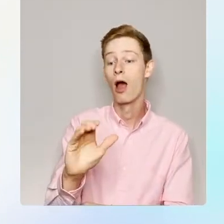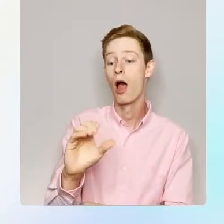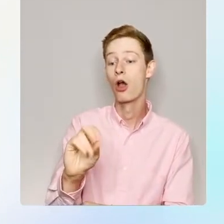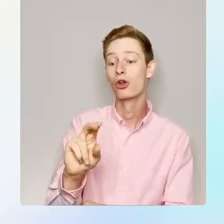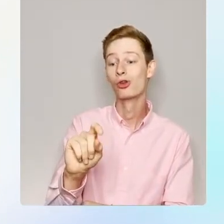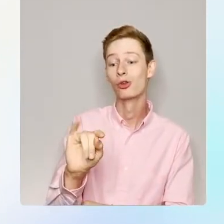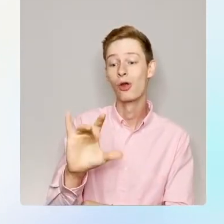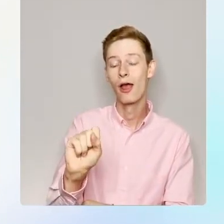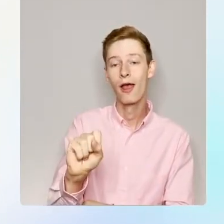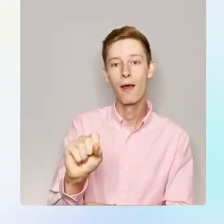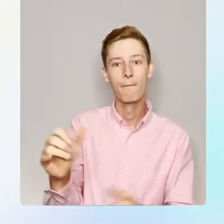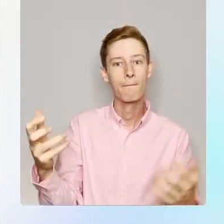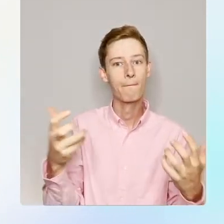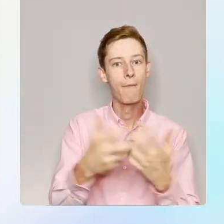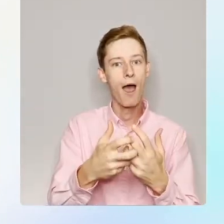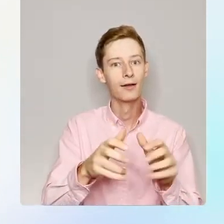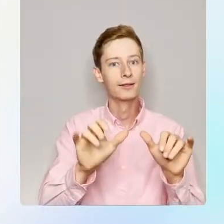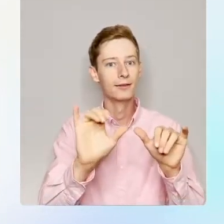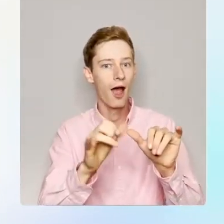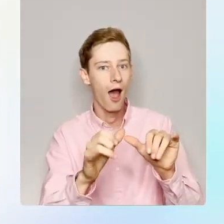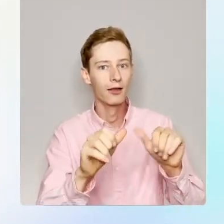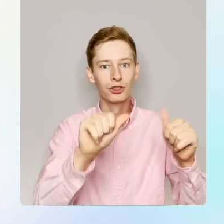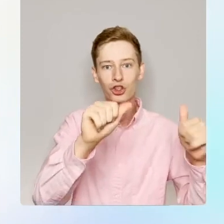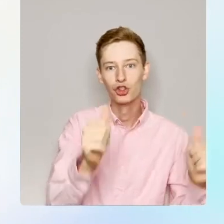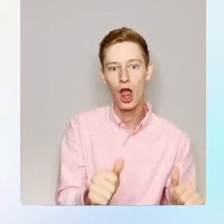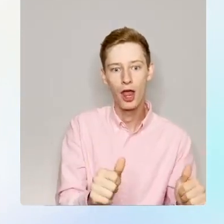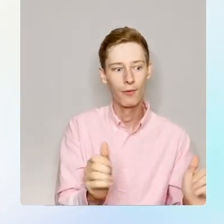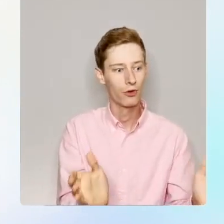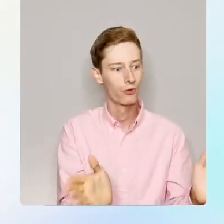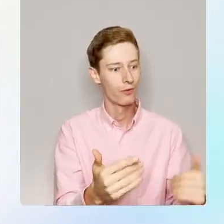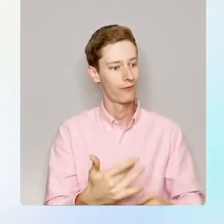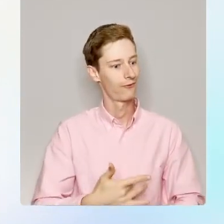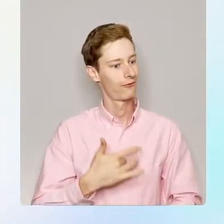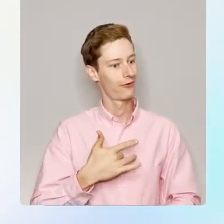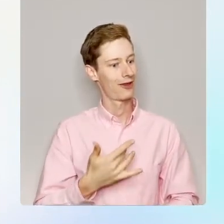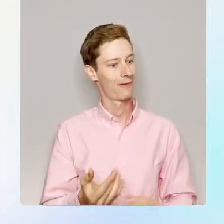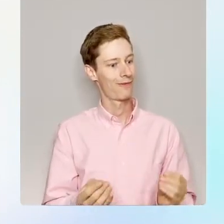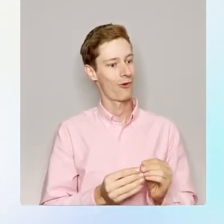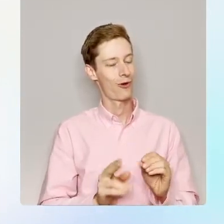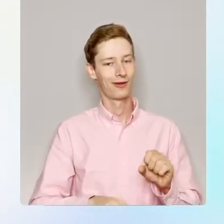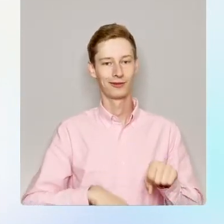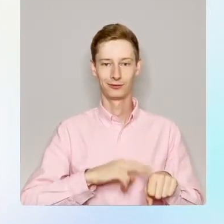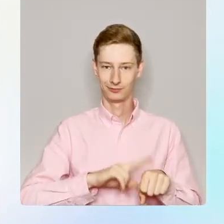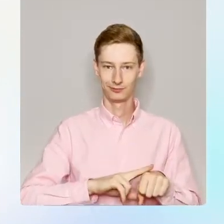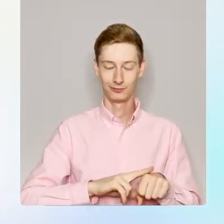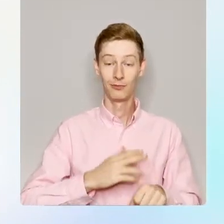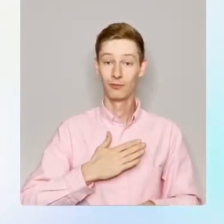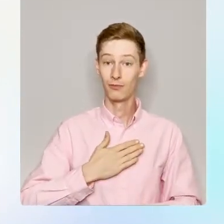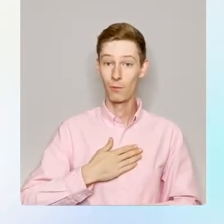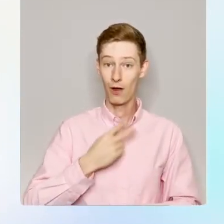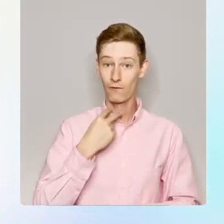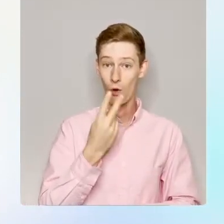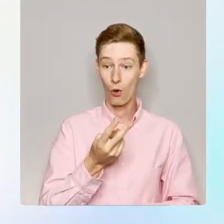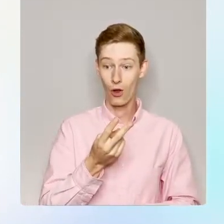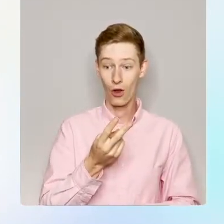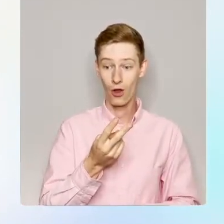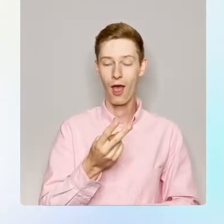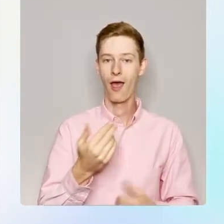to match the size and shape of this space, making it sound more natural. My voice is also directional.